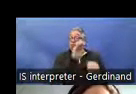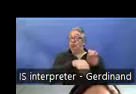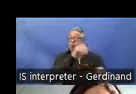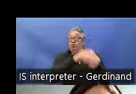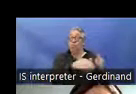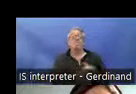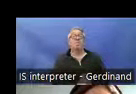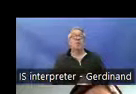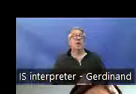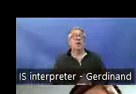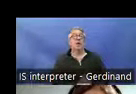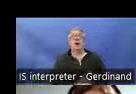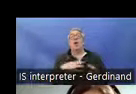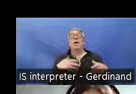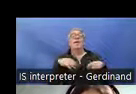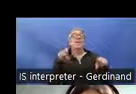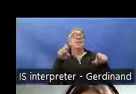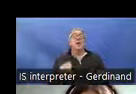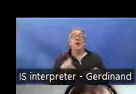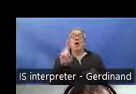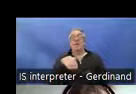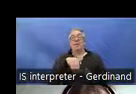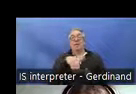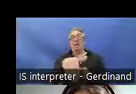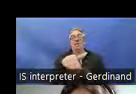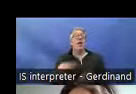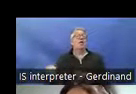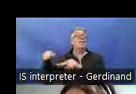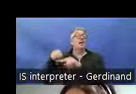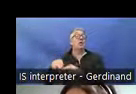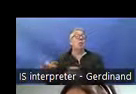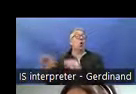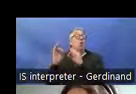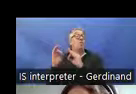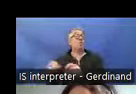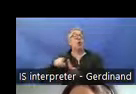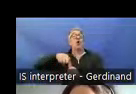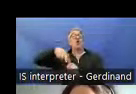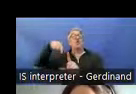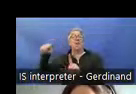Database, with National Statistic Office information on disability data per country.